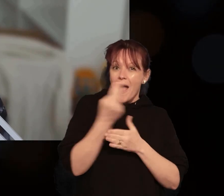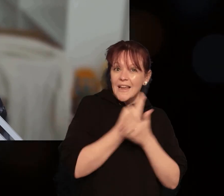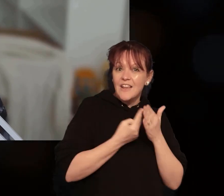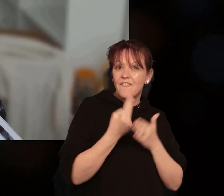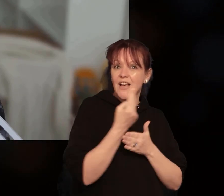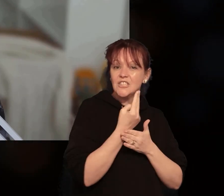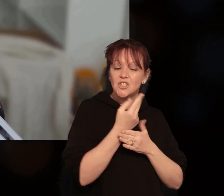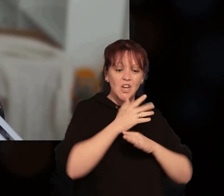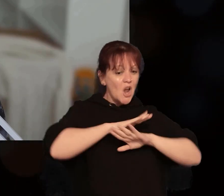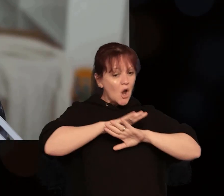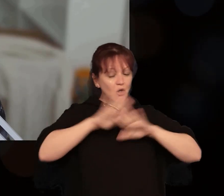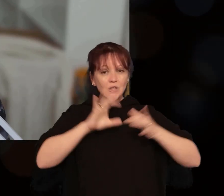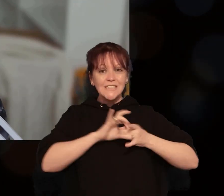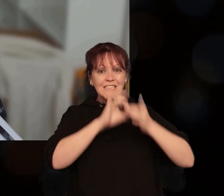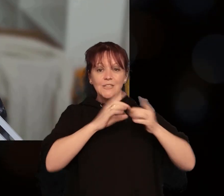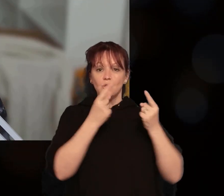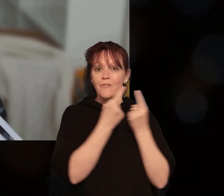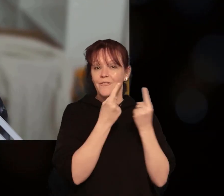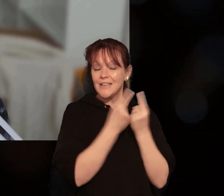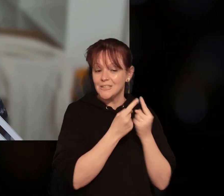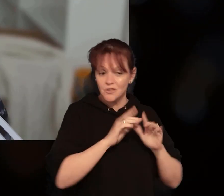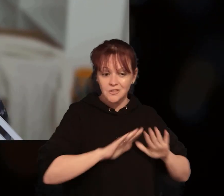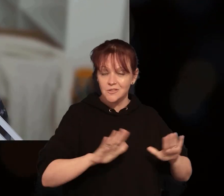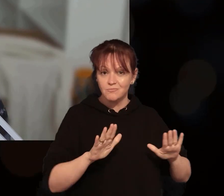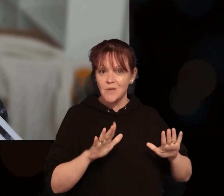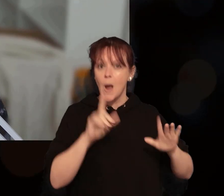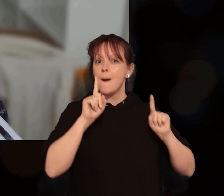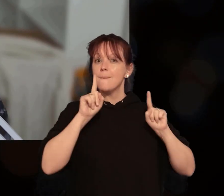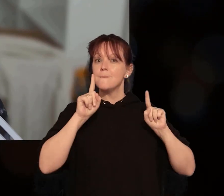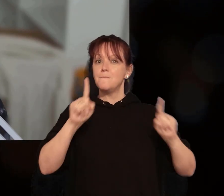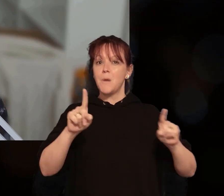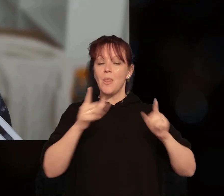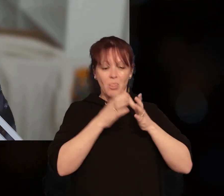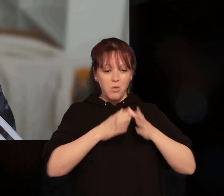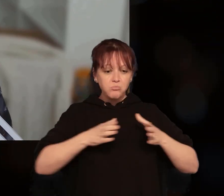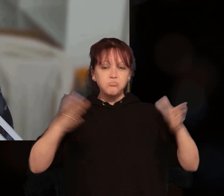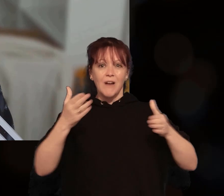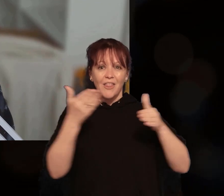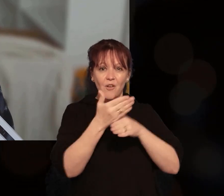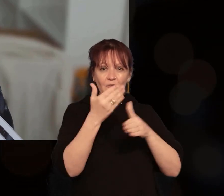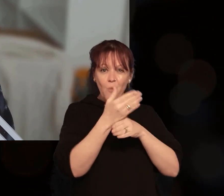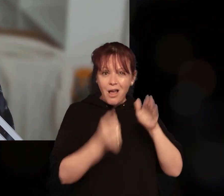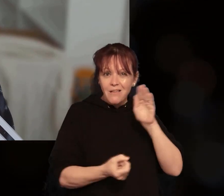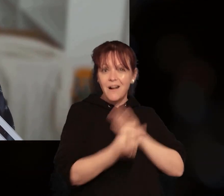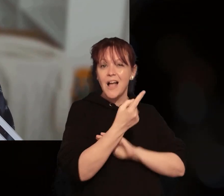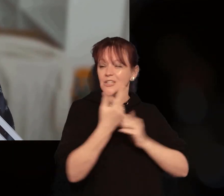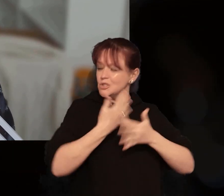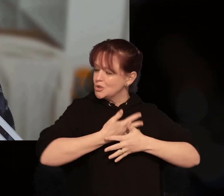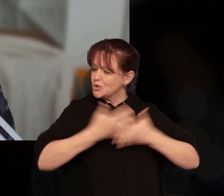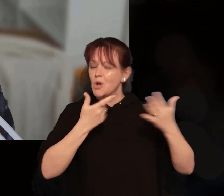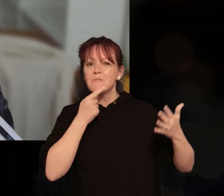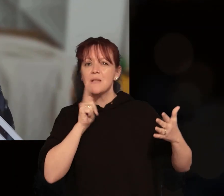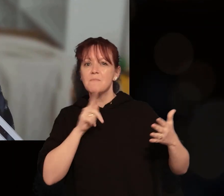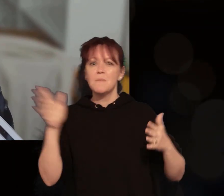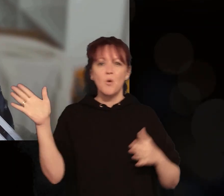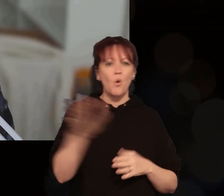and not just in terms of features either but the breath of how much work has been done. So many people across the industry